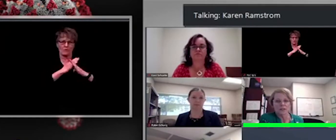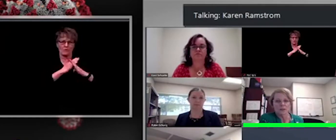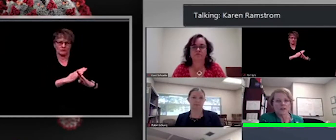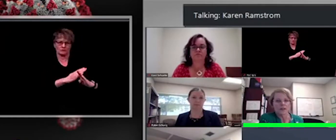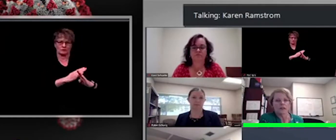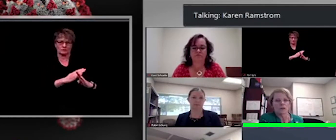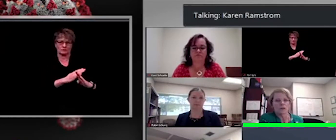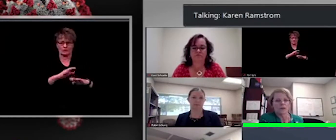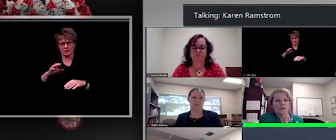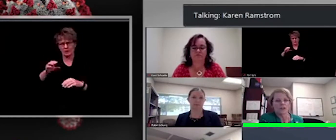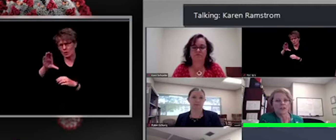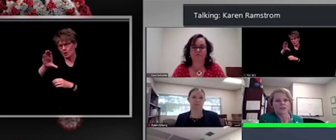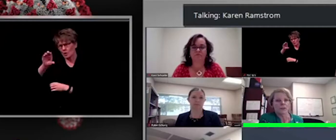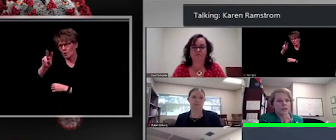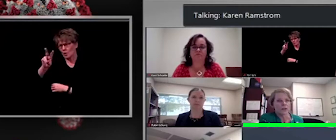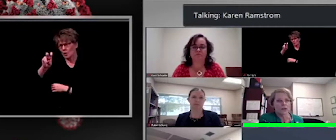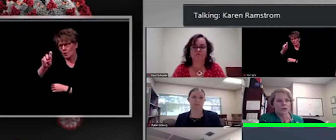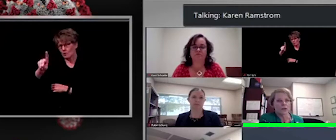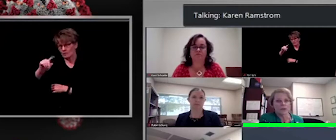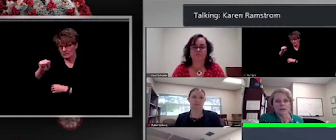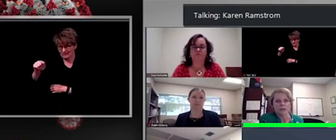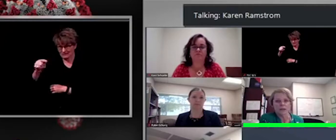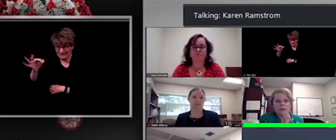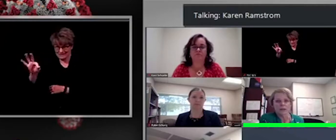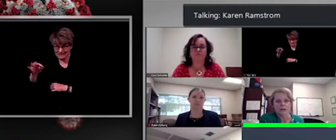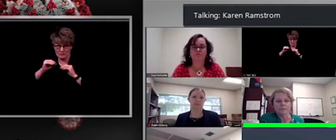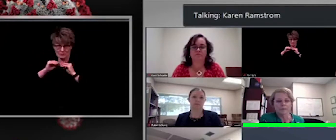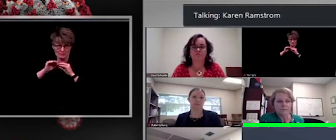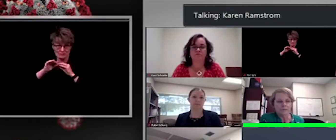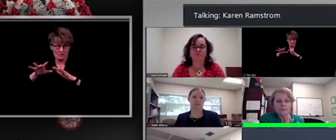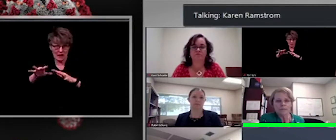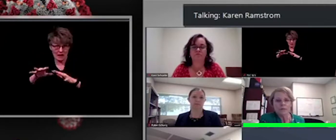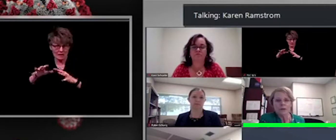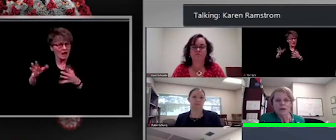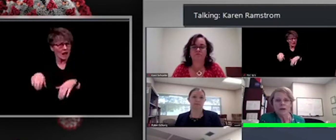is to prevent these new infections. And we know how to do that. We talk about it all